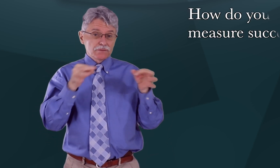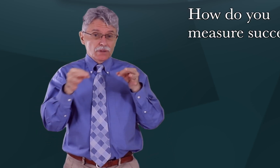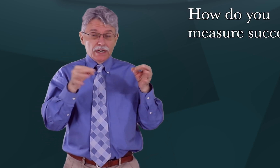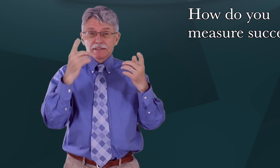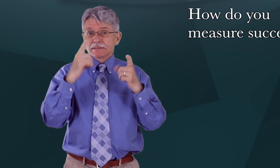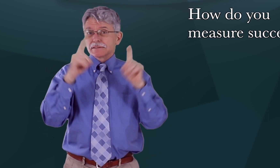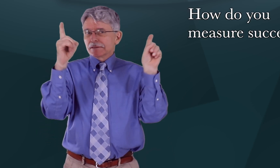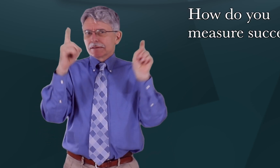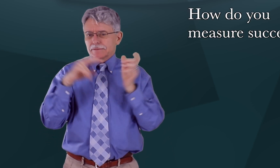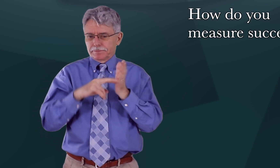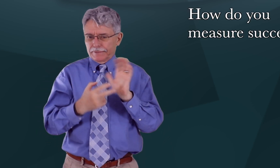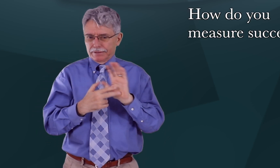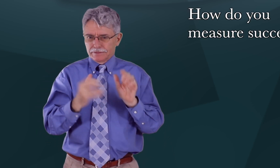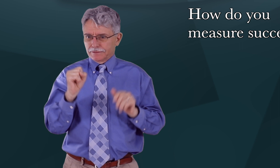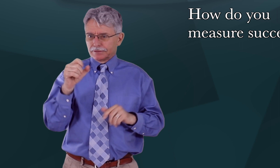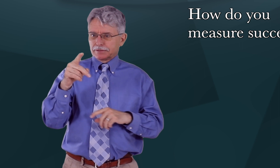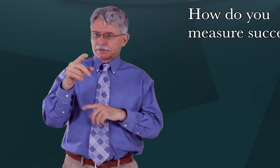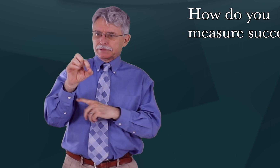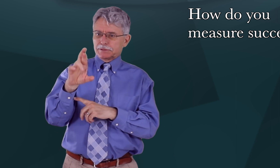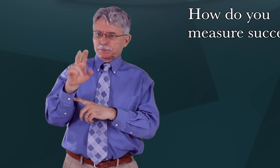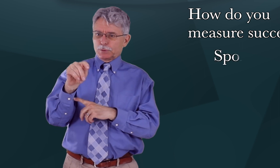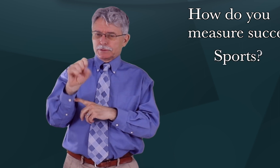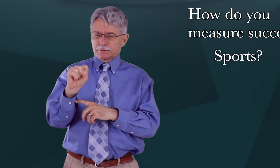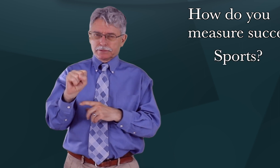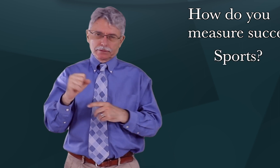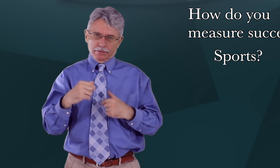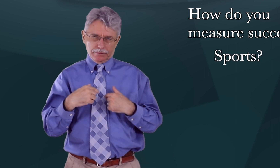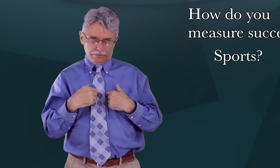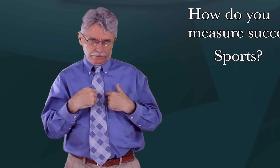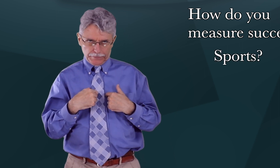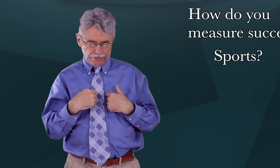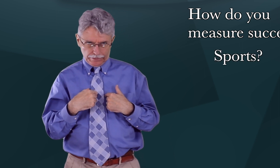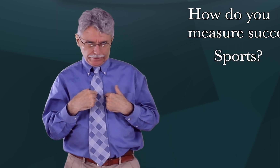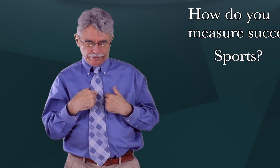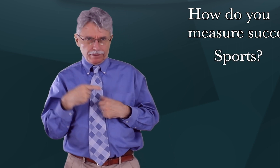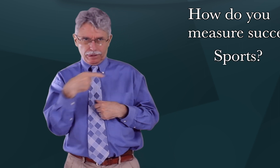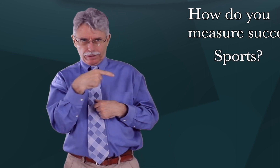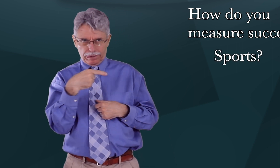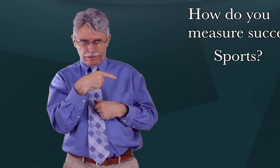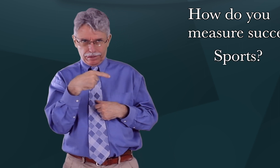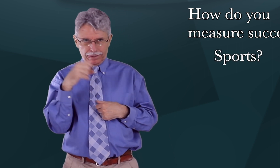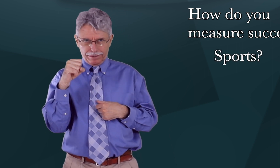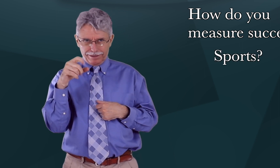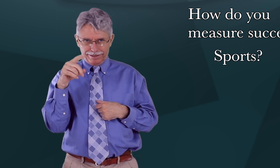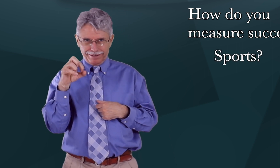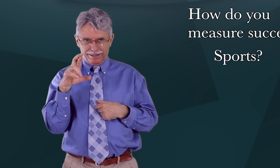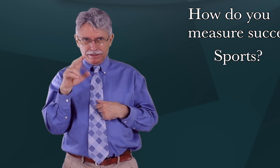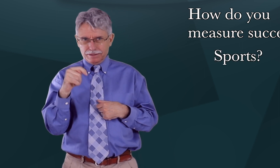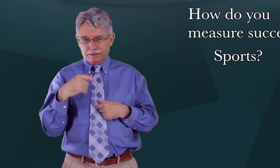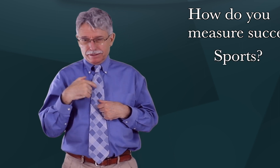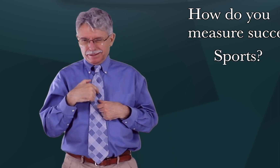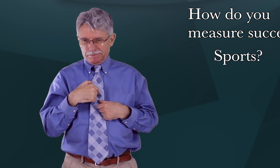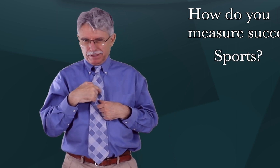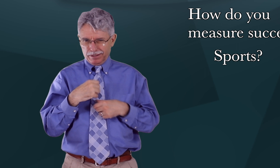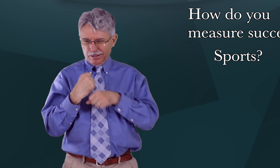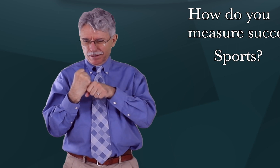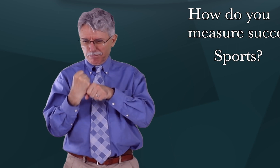For some people, it might mean sports. That -- that wouldn't be me. Sherry is more the athlete.